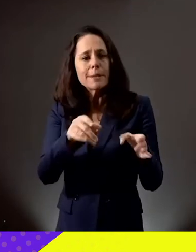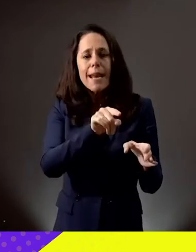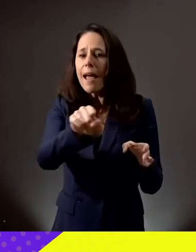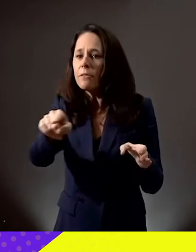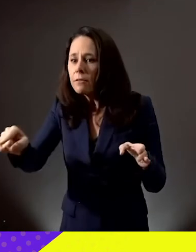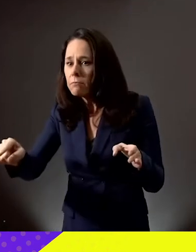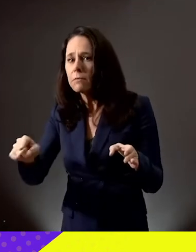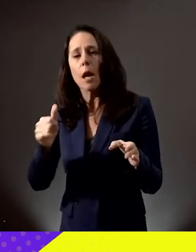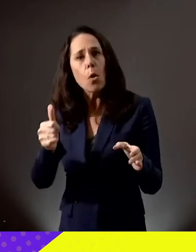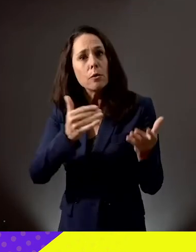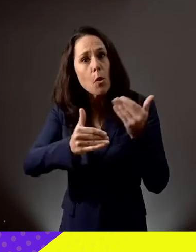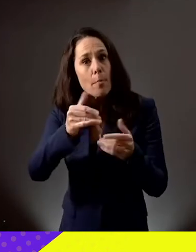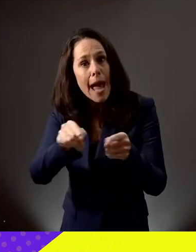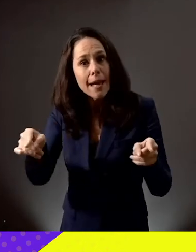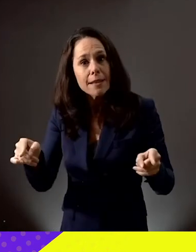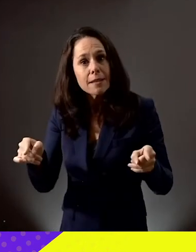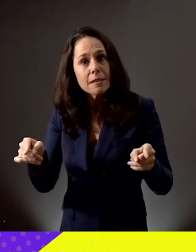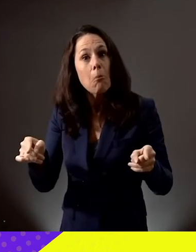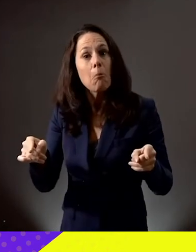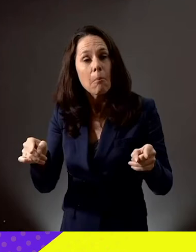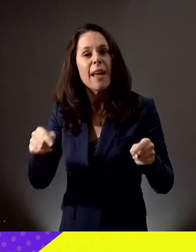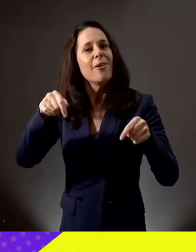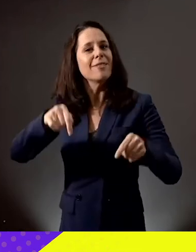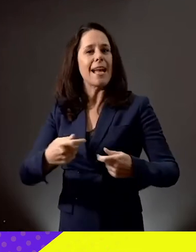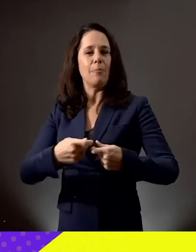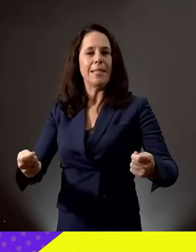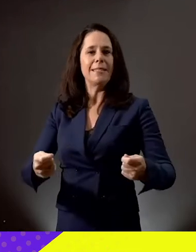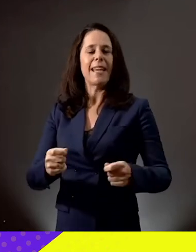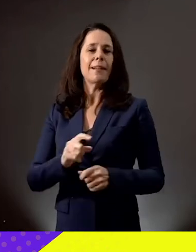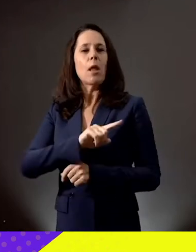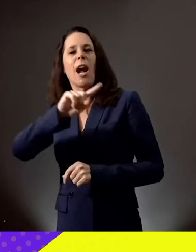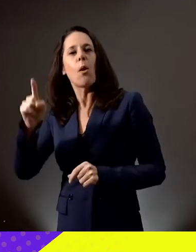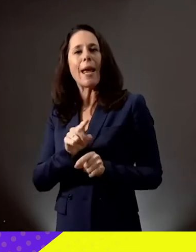And today we present a quick scan about the status quo.